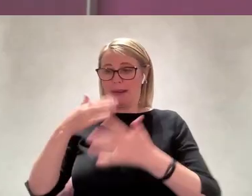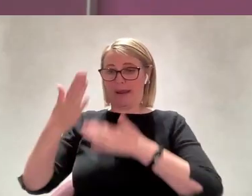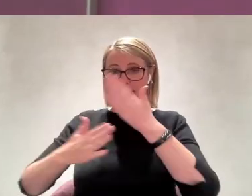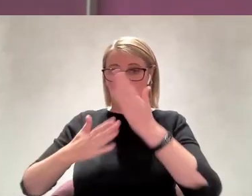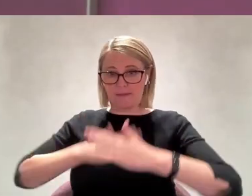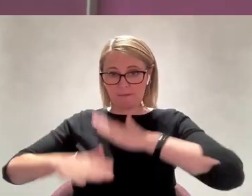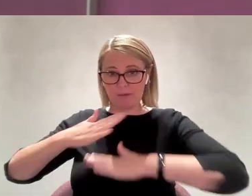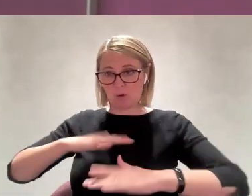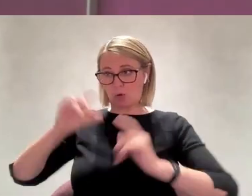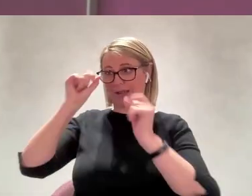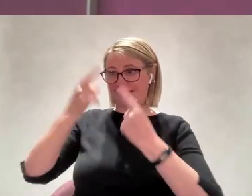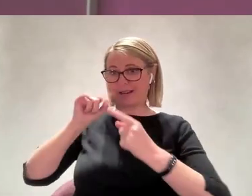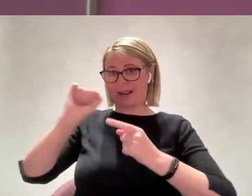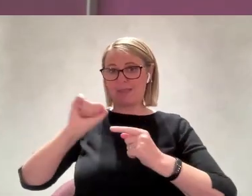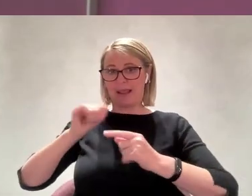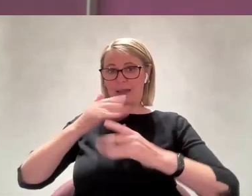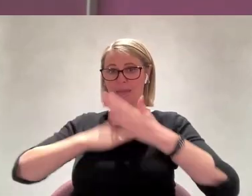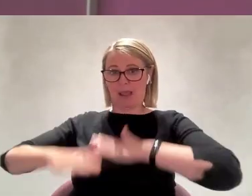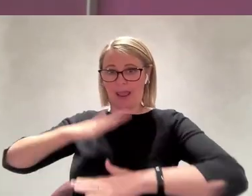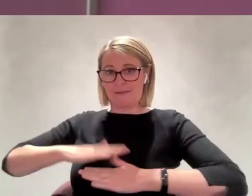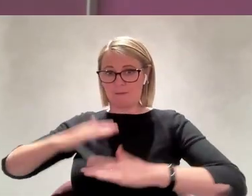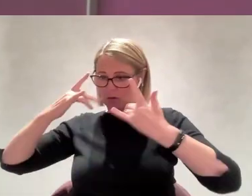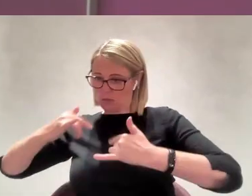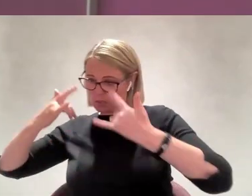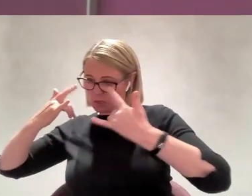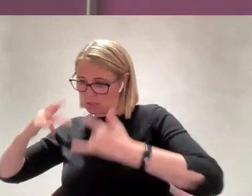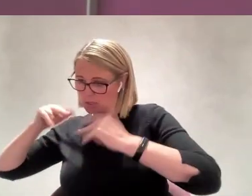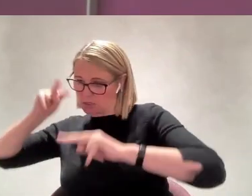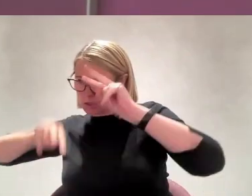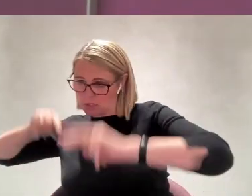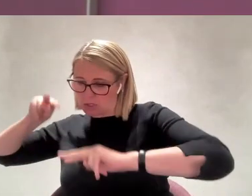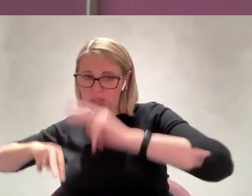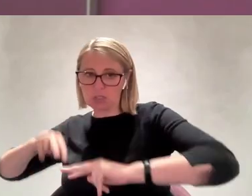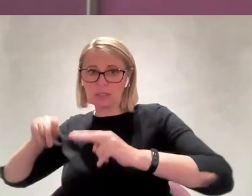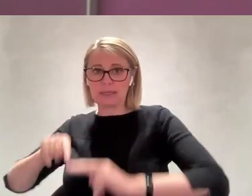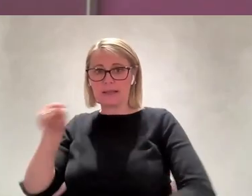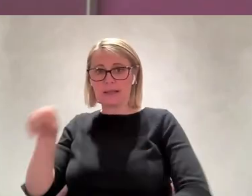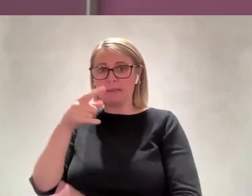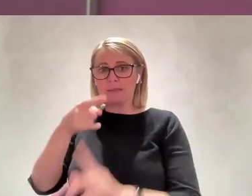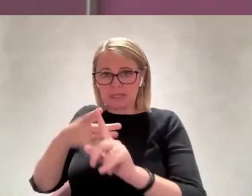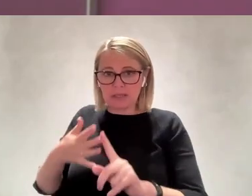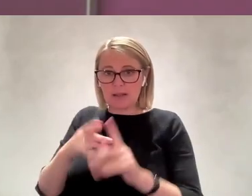to understand behavioural analytics in particular.